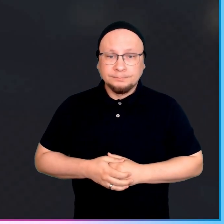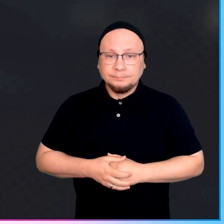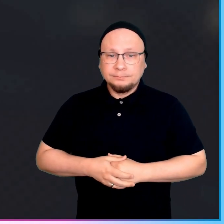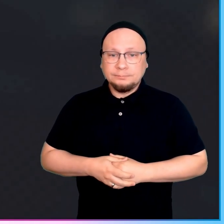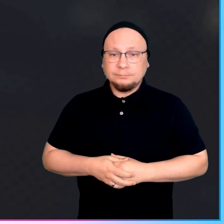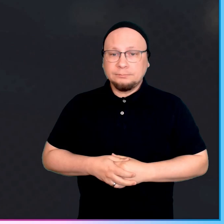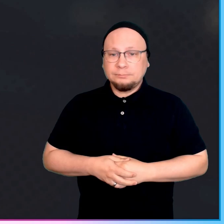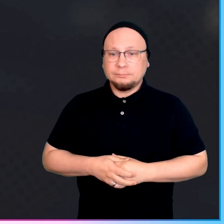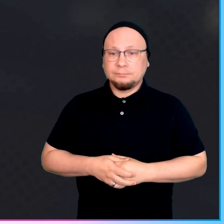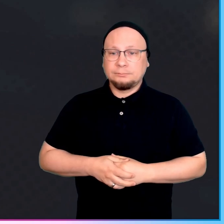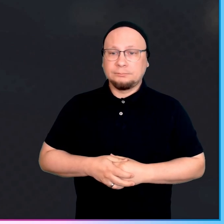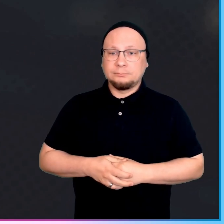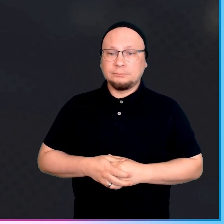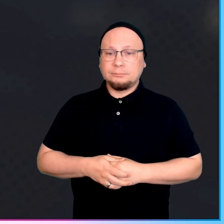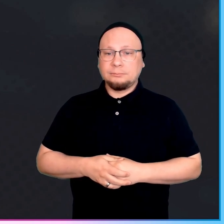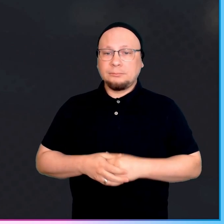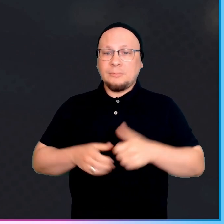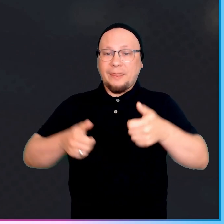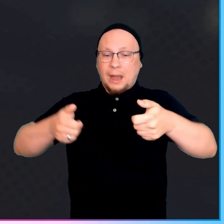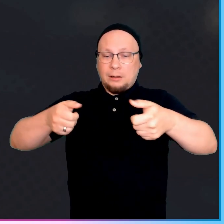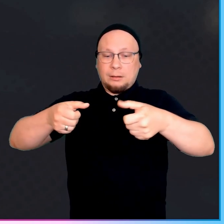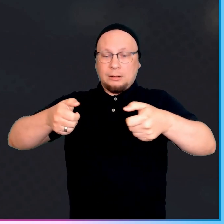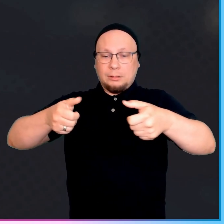Of course, their sensitivity can be adjusted as well.